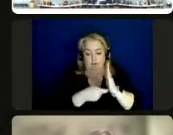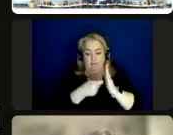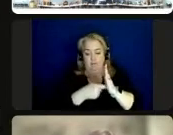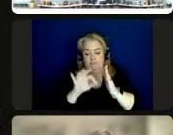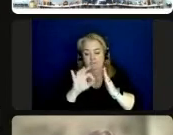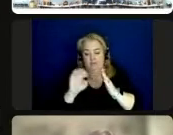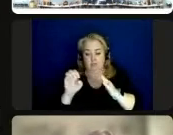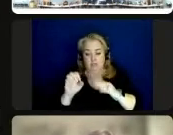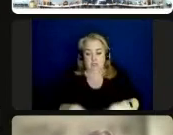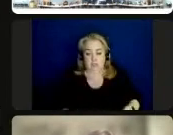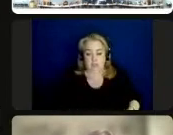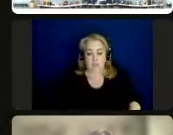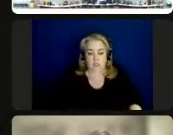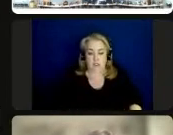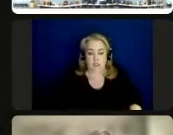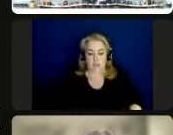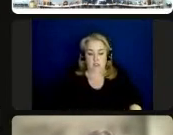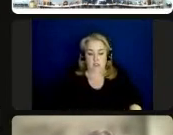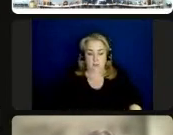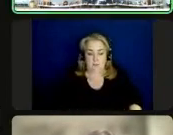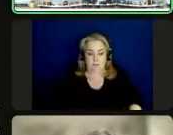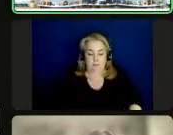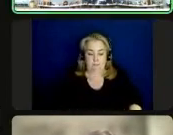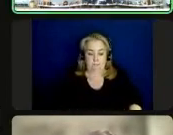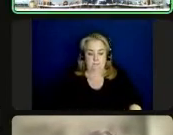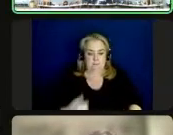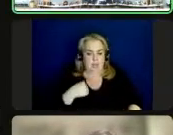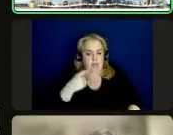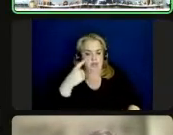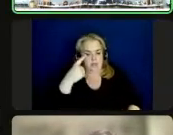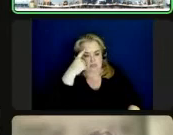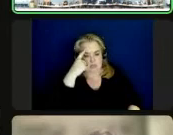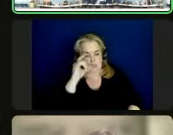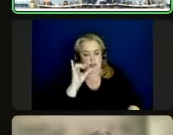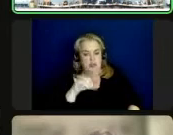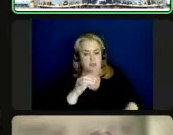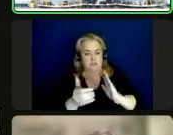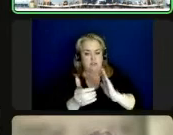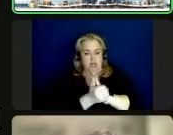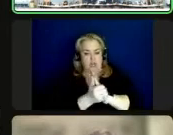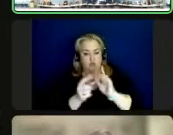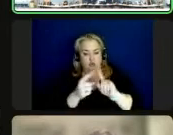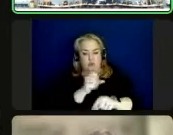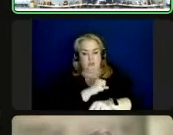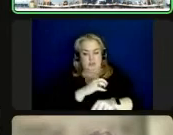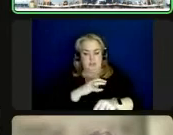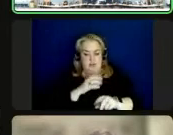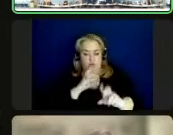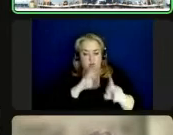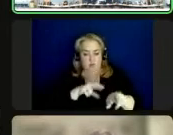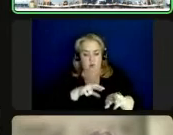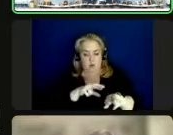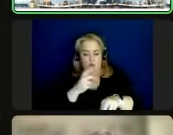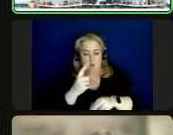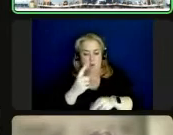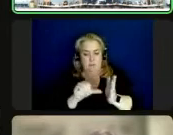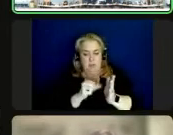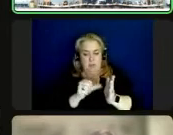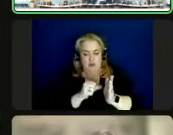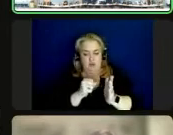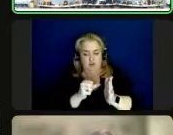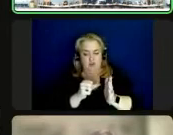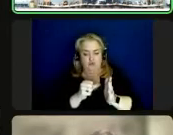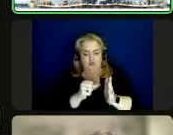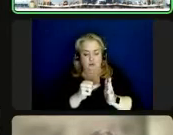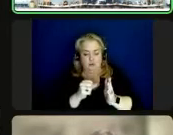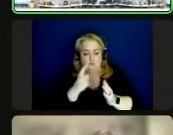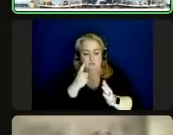TERMS THE MOR SIMILAR